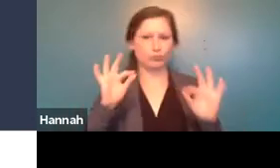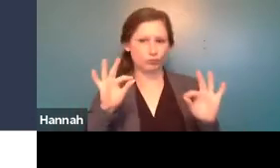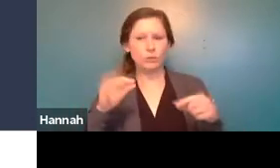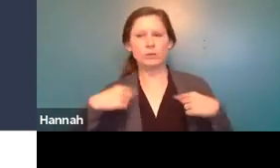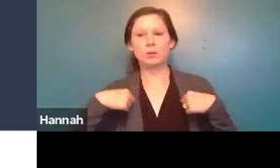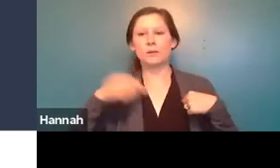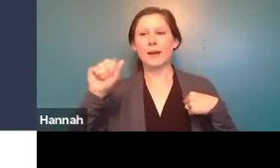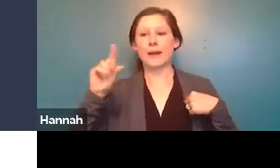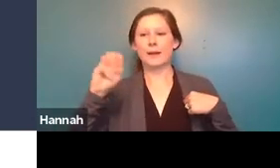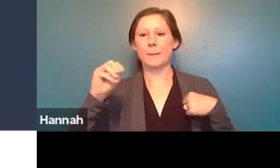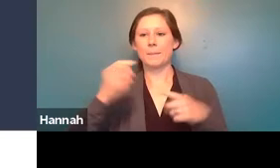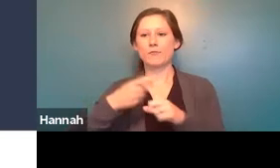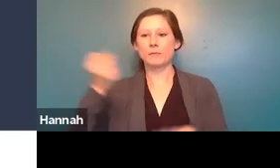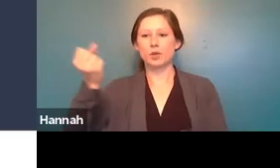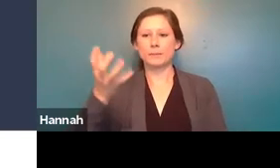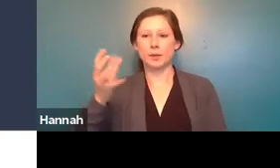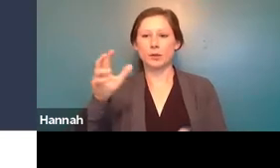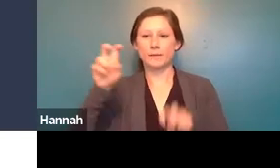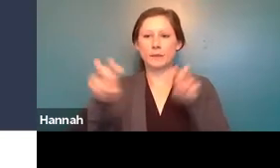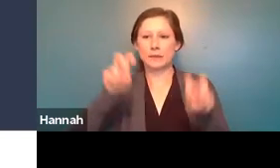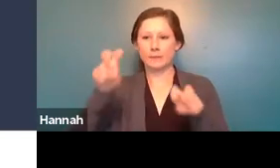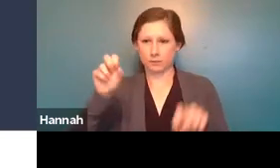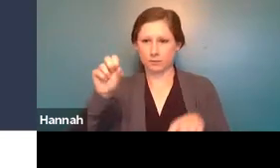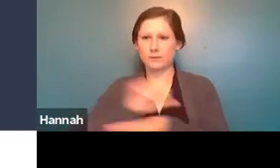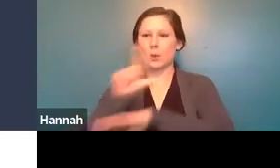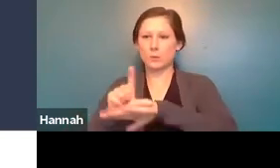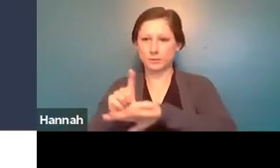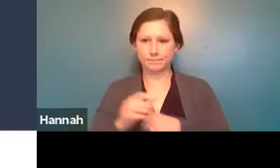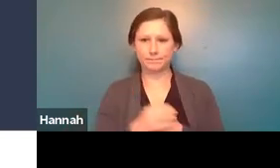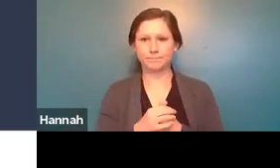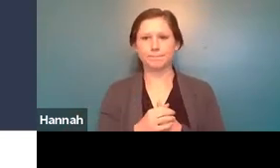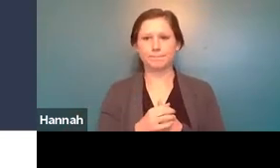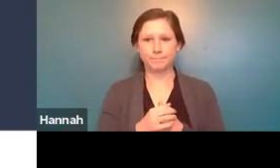The Shakespeare Festival St. Louis. This is a learning